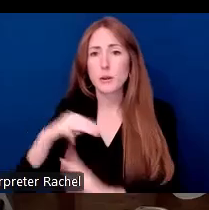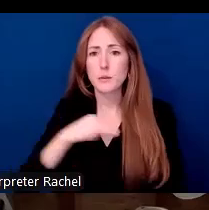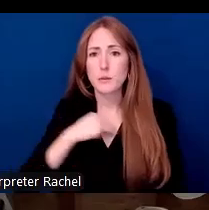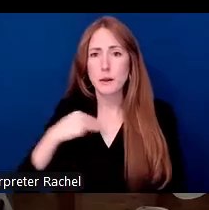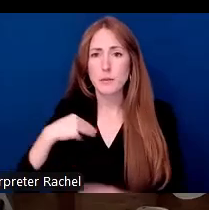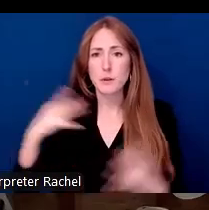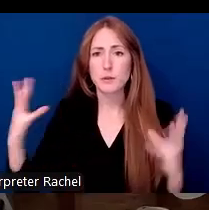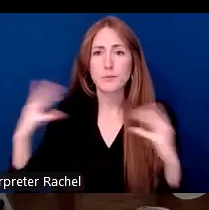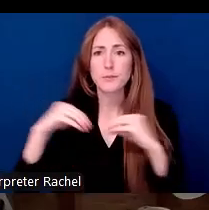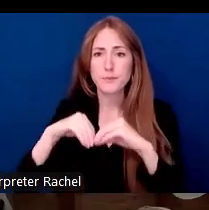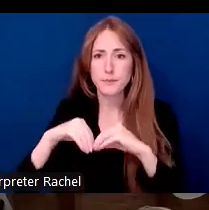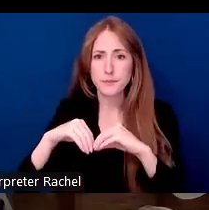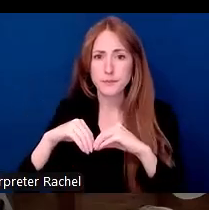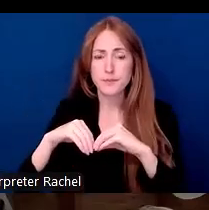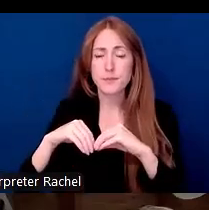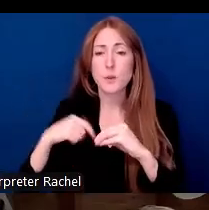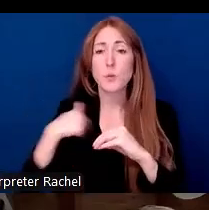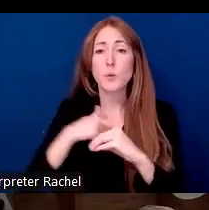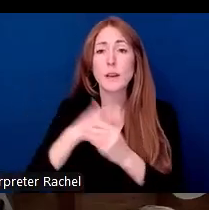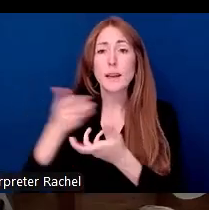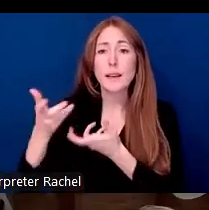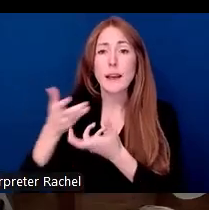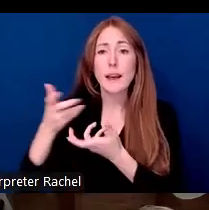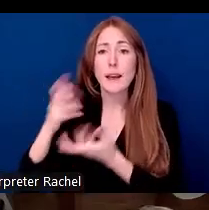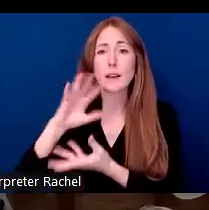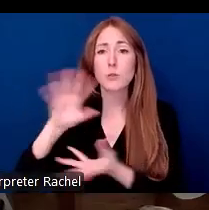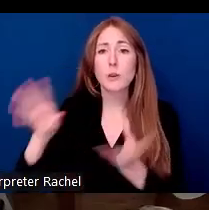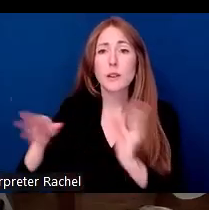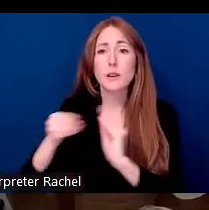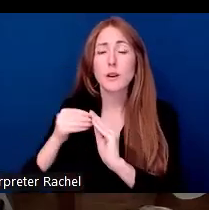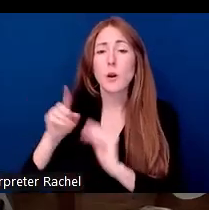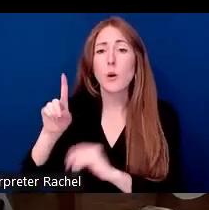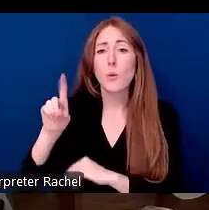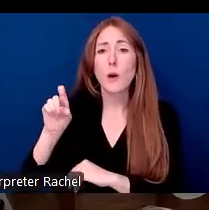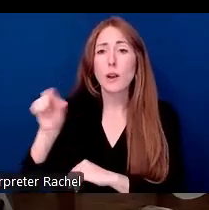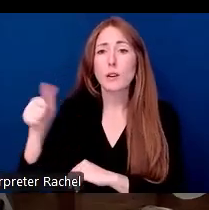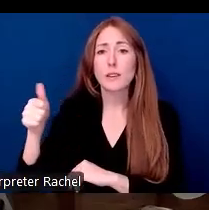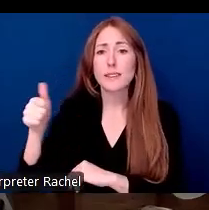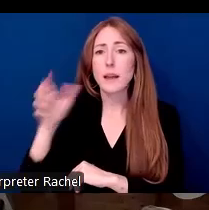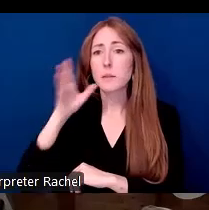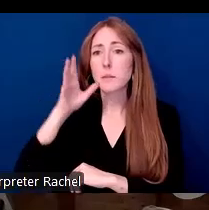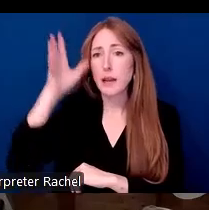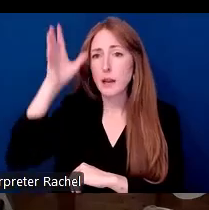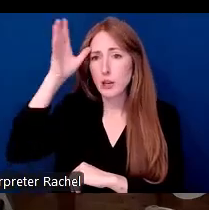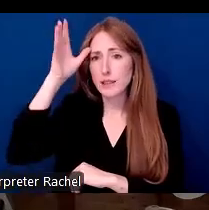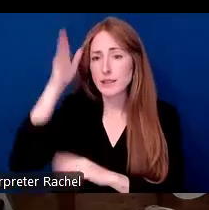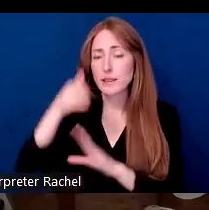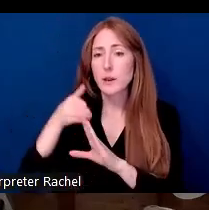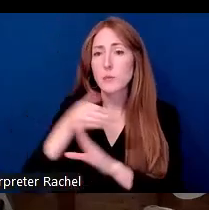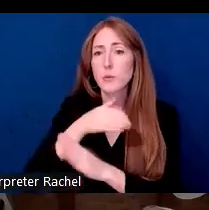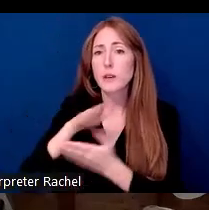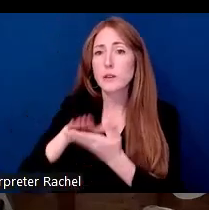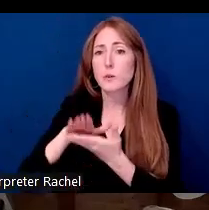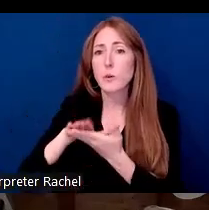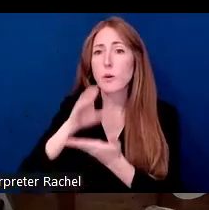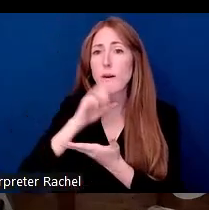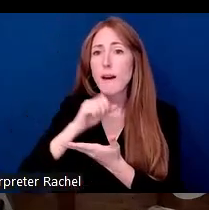with 110 parents of preschool aged children with disabilities and/or medical complexity